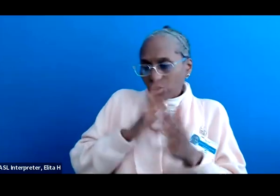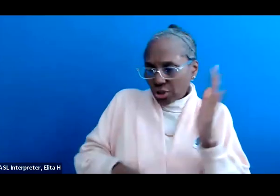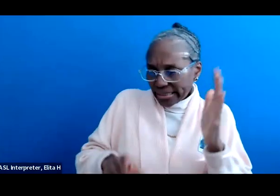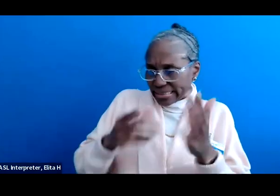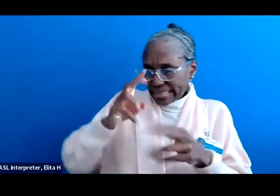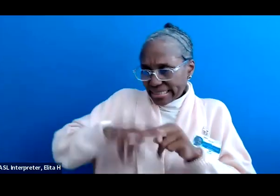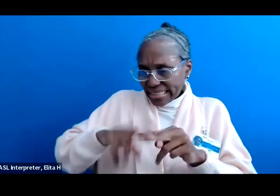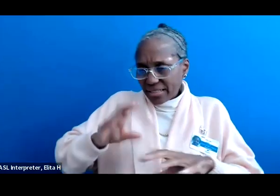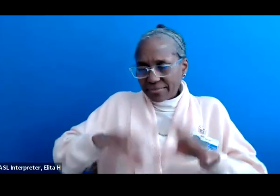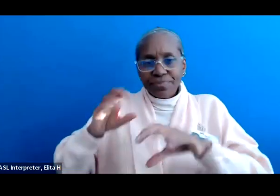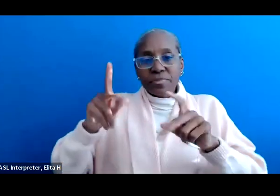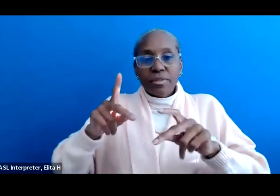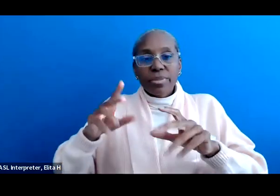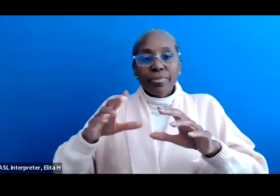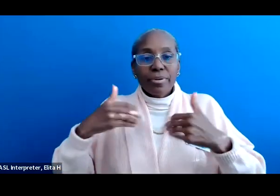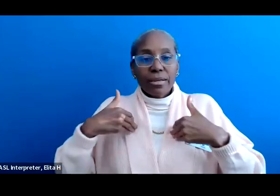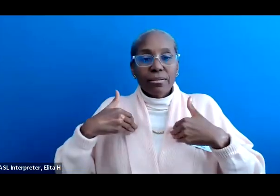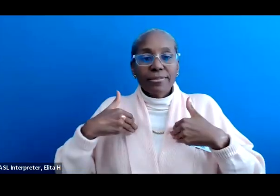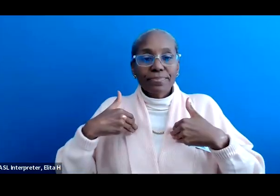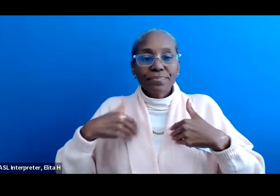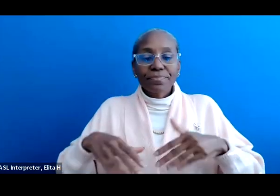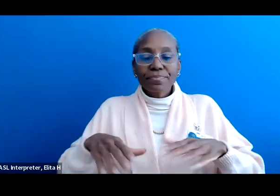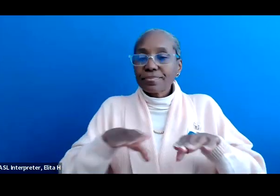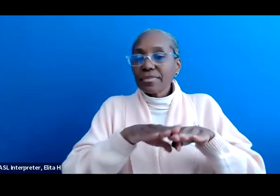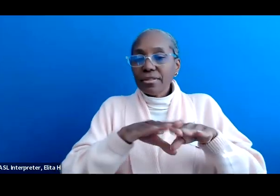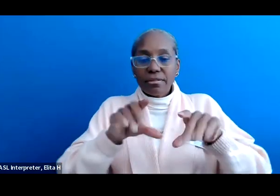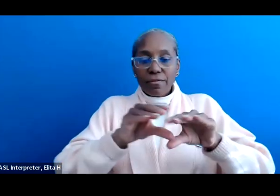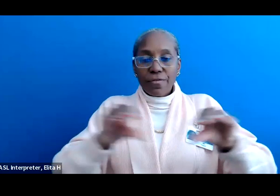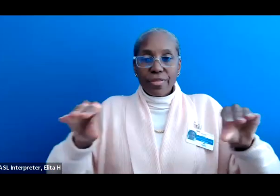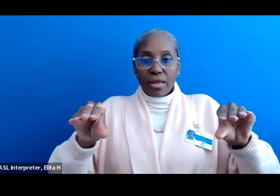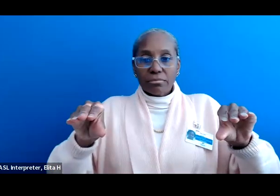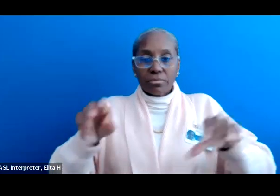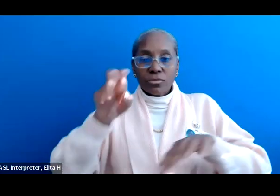We used to put people just on flat cushions and then they kind of